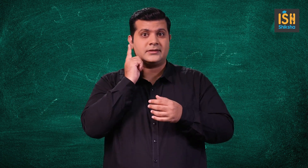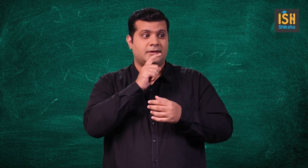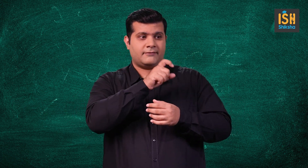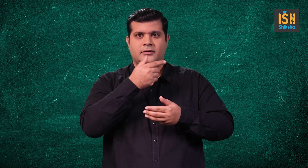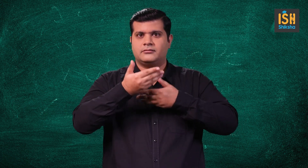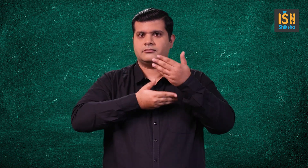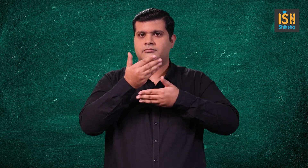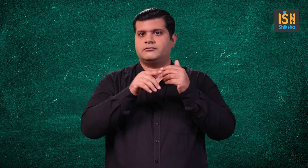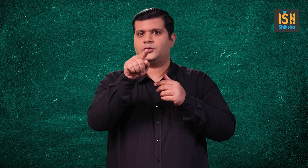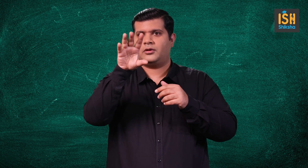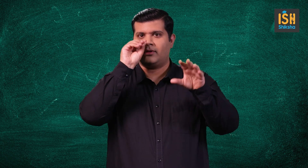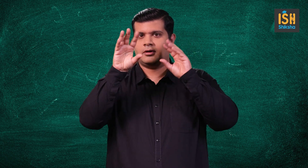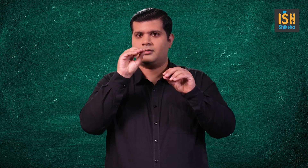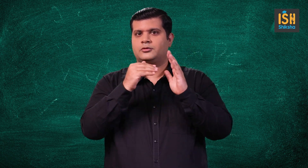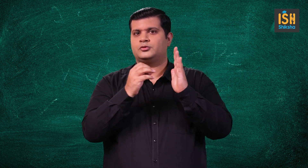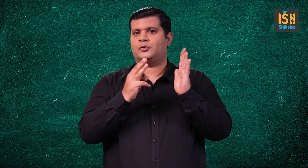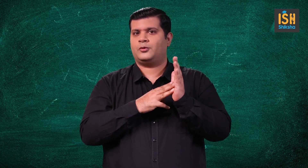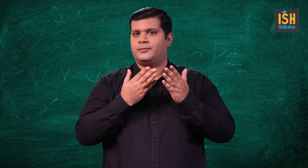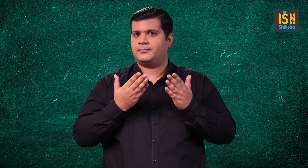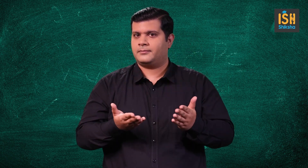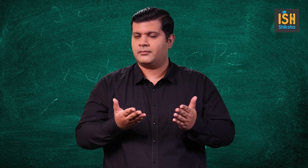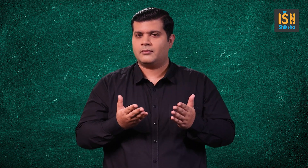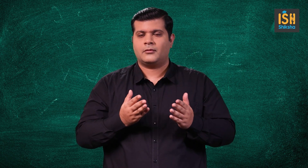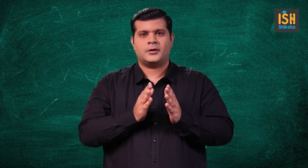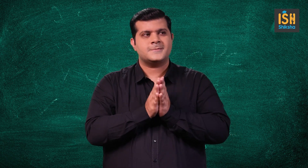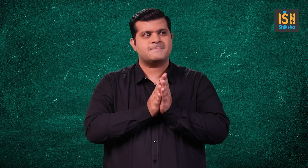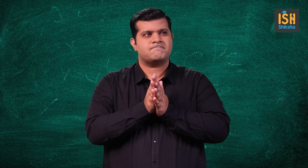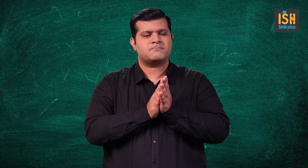Our Deaf teacher will teach you on Zoom. Hmmm!